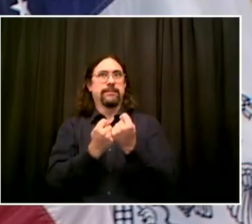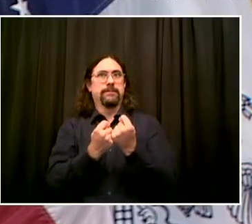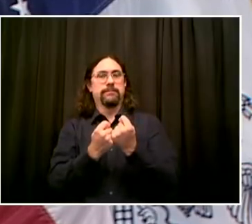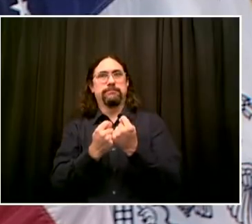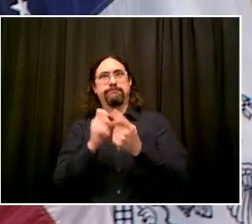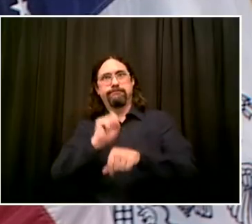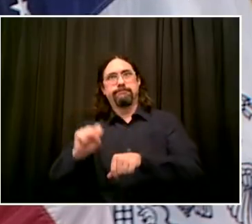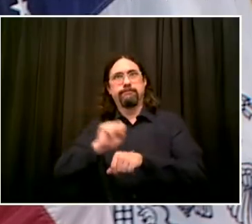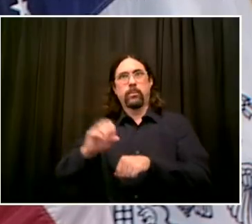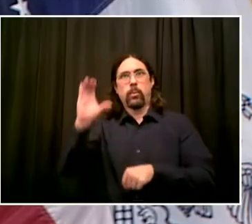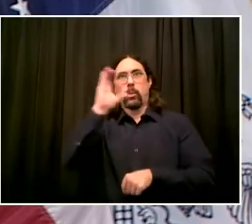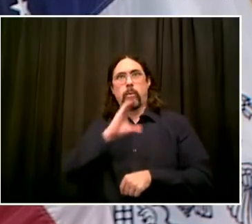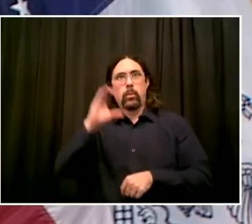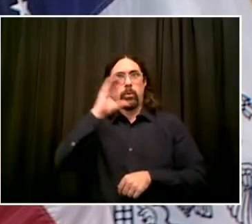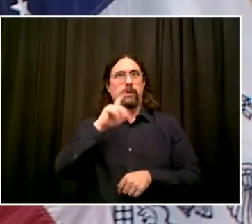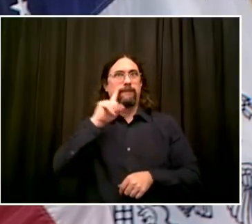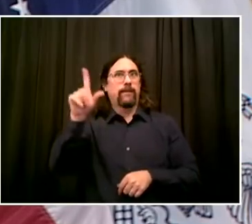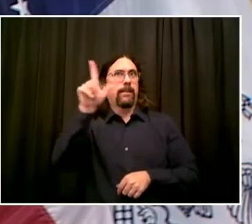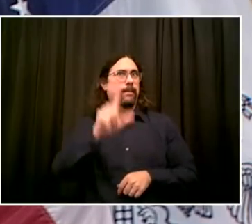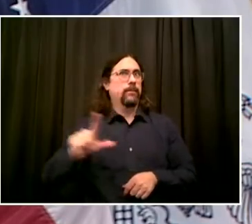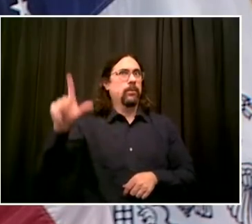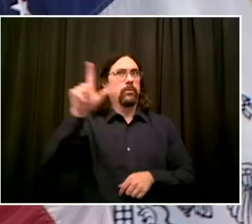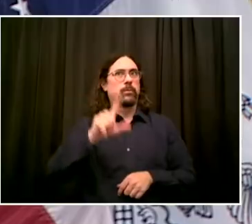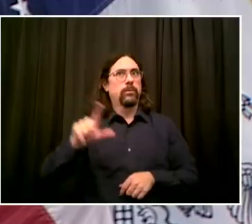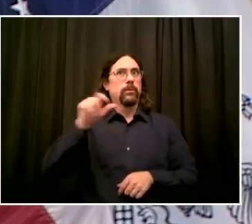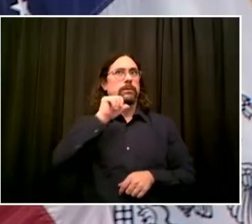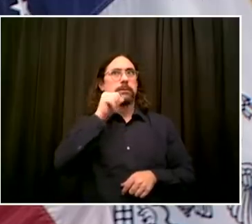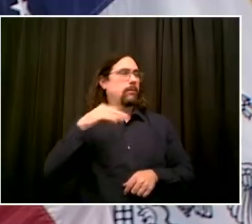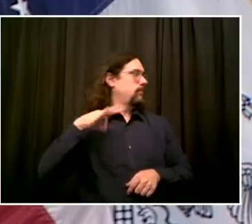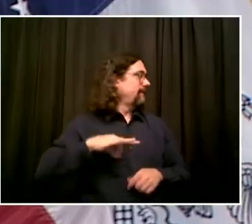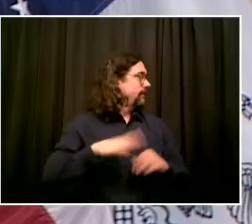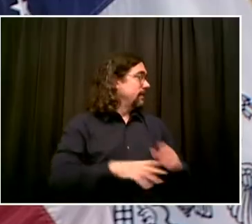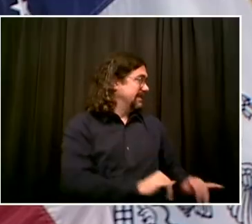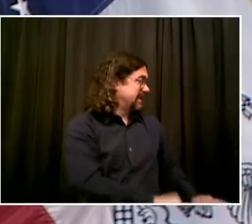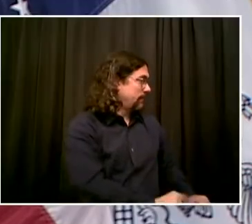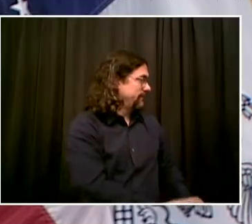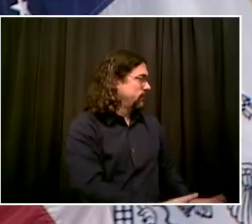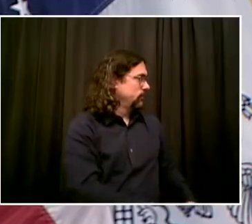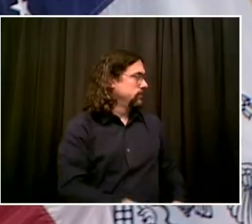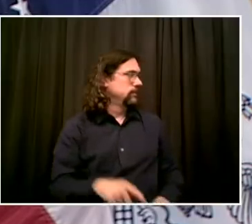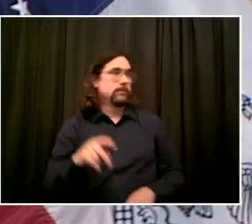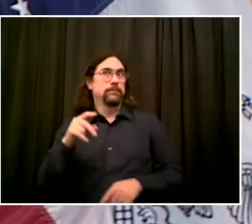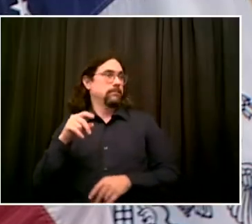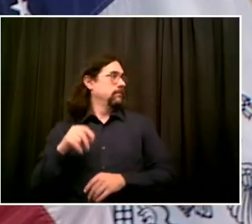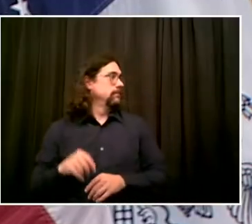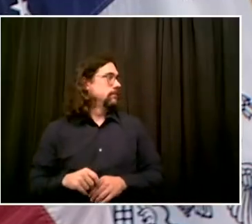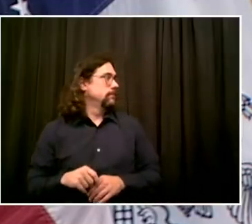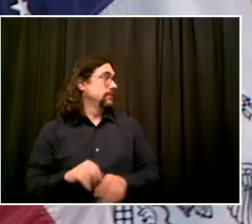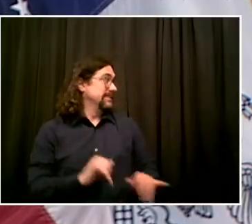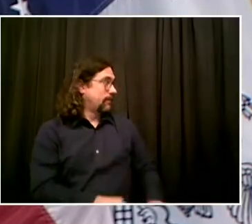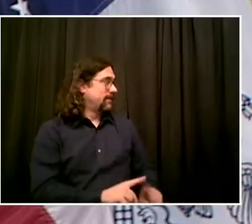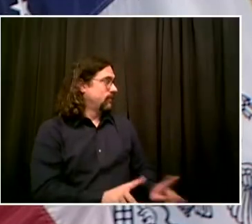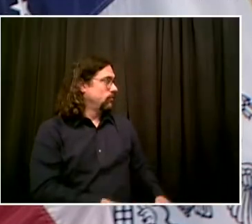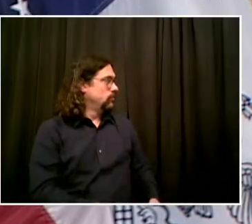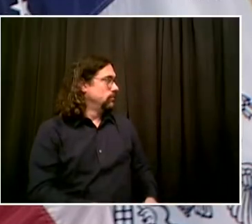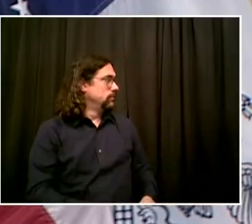THEAY RE DEALING WITH, AS HE SAID EARLIER, THERE